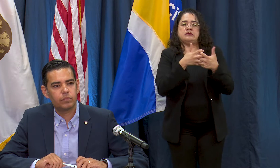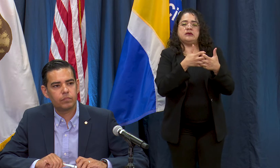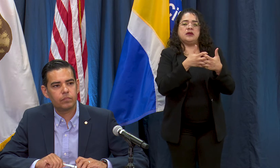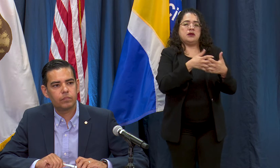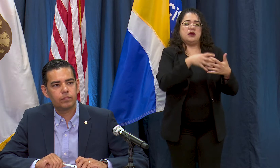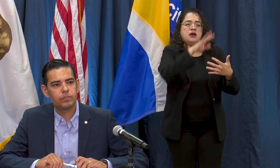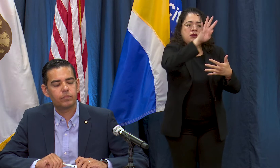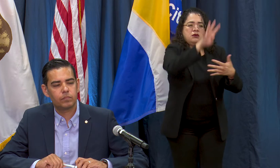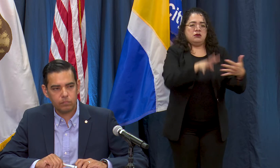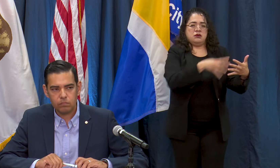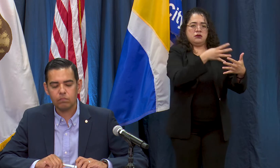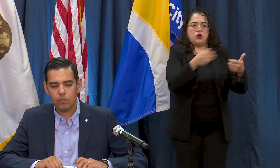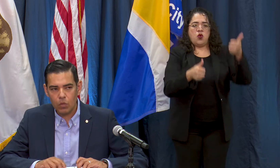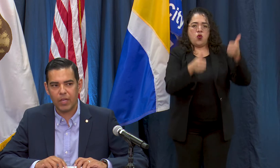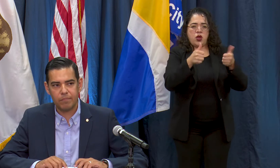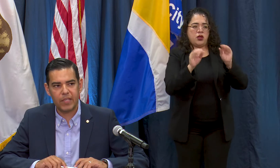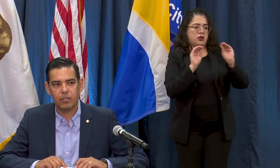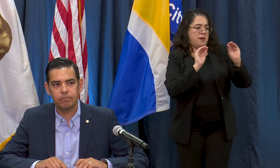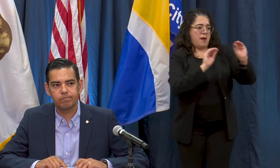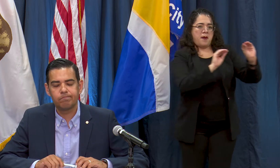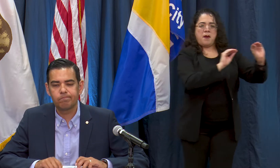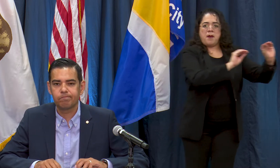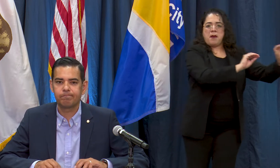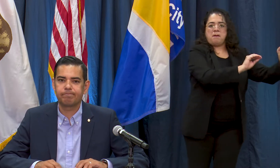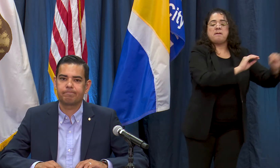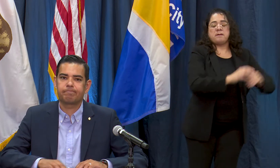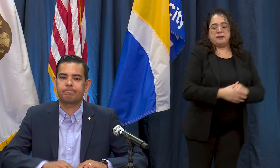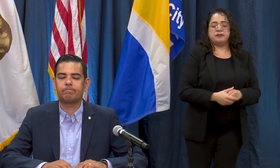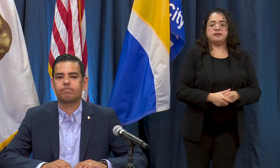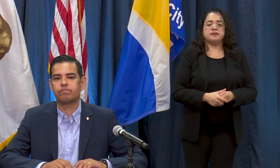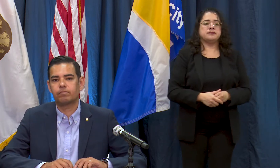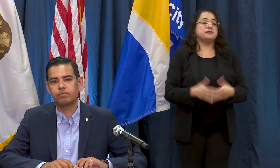appropriate days. Okay thank you.